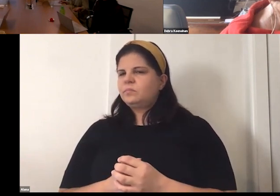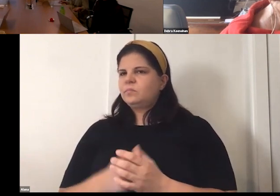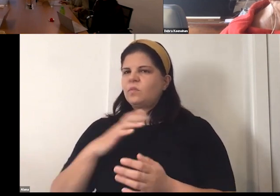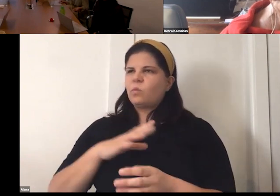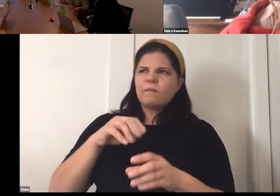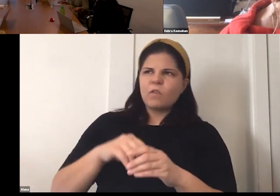Thank you.